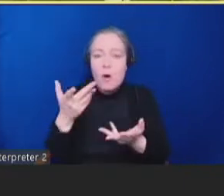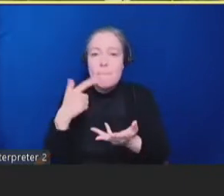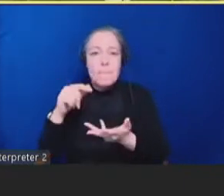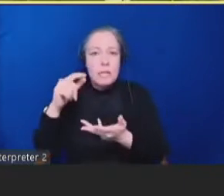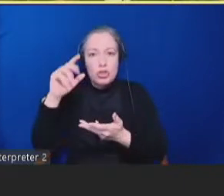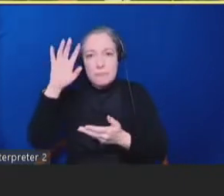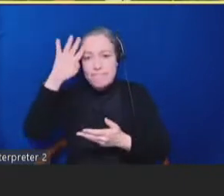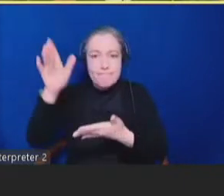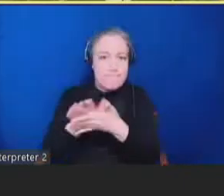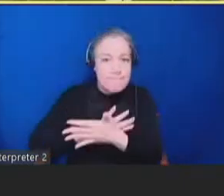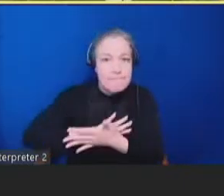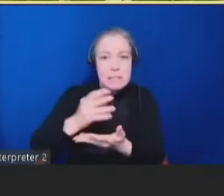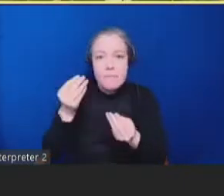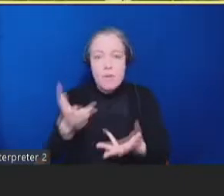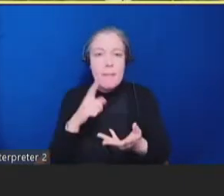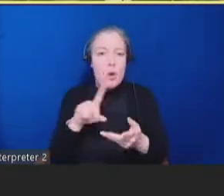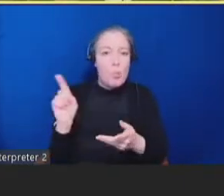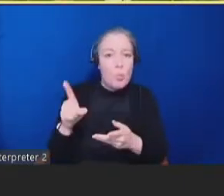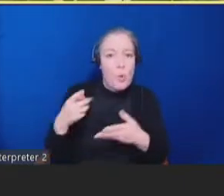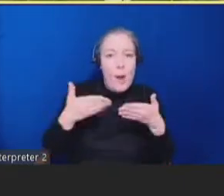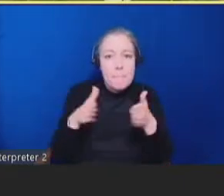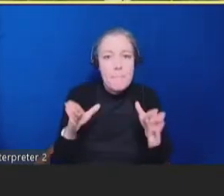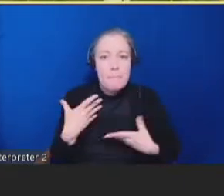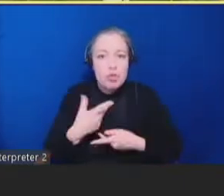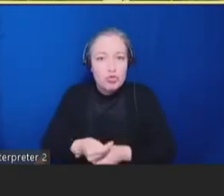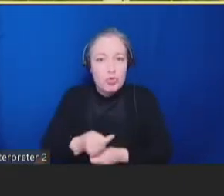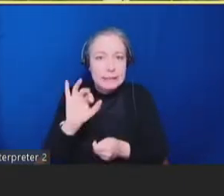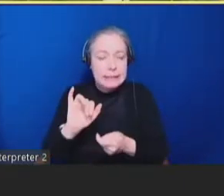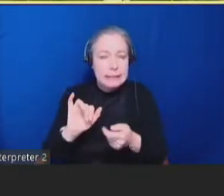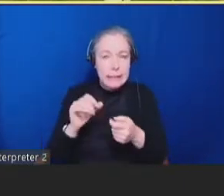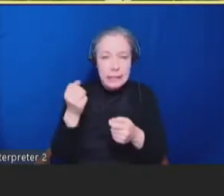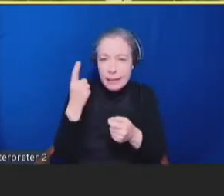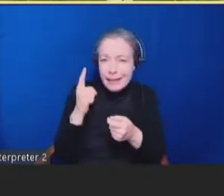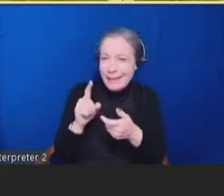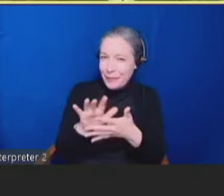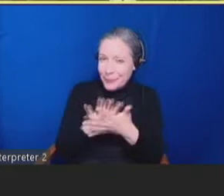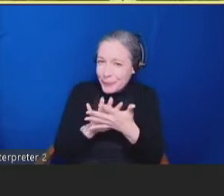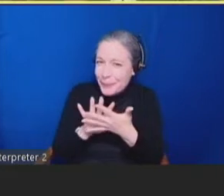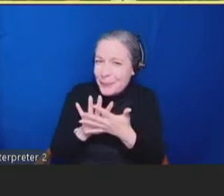And a nuanced view when engaging in mechanisms to drive that particular trust. We heard some